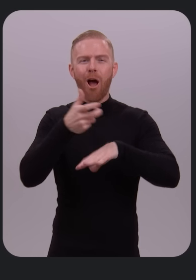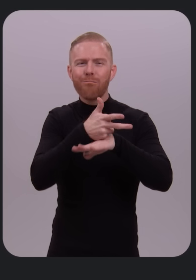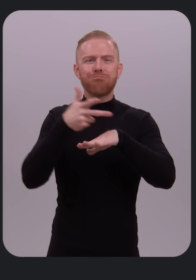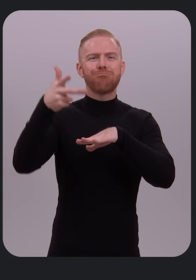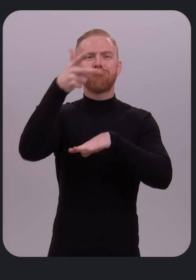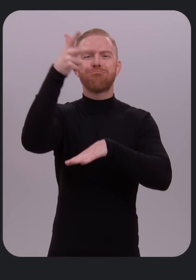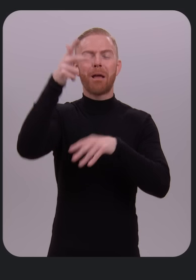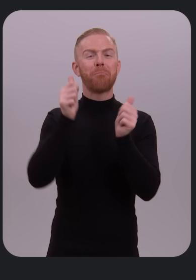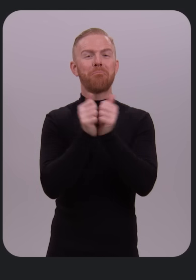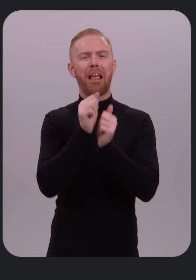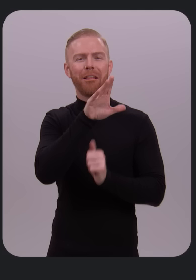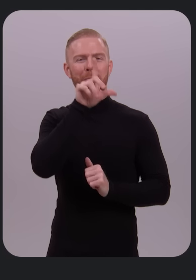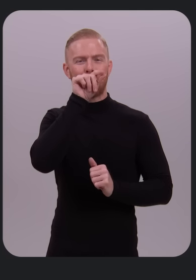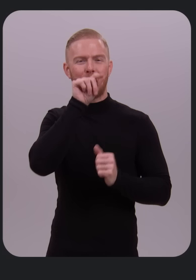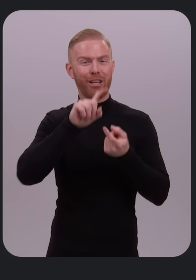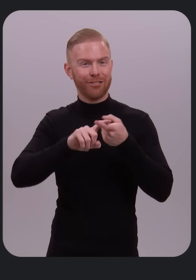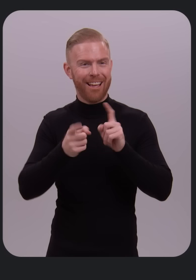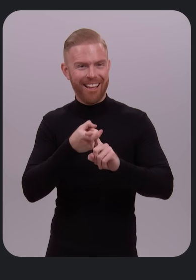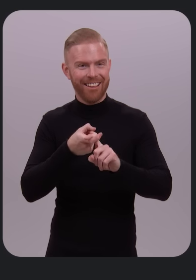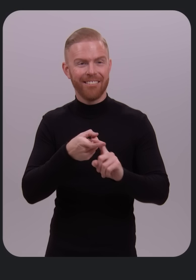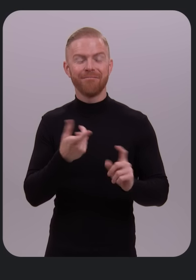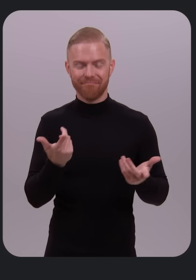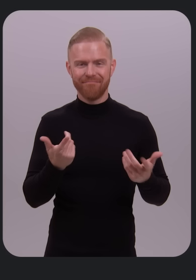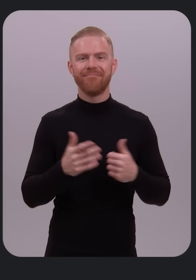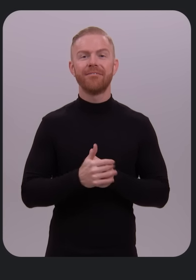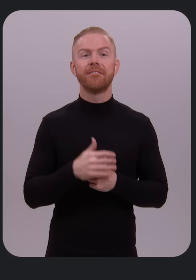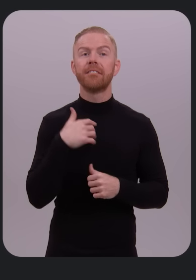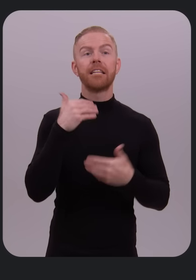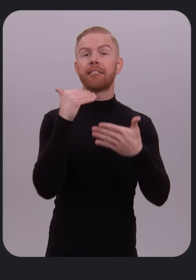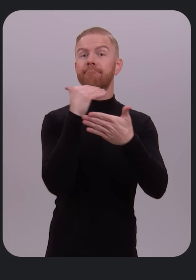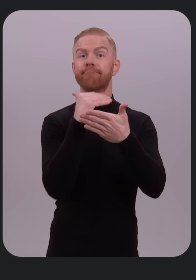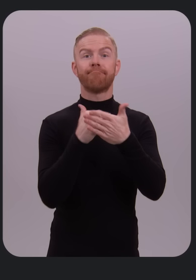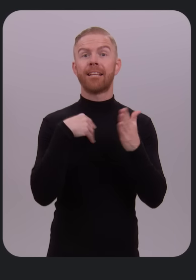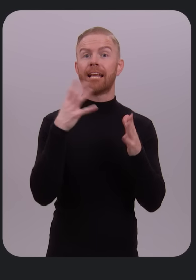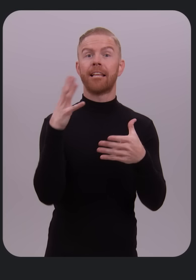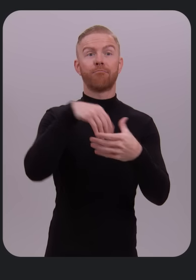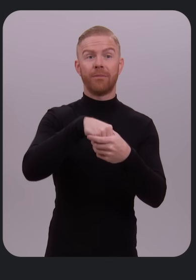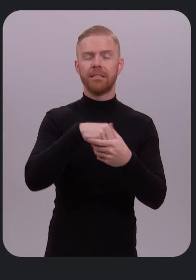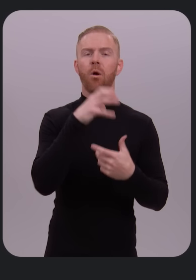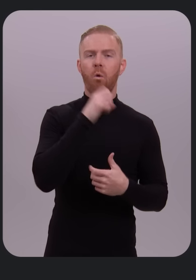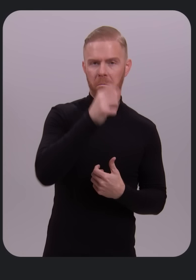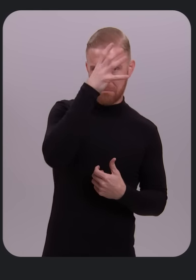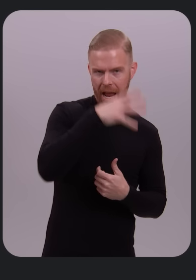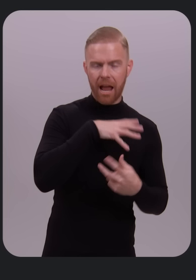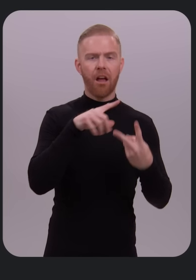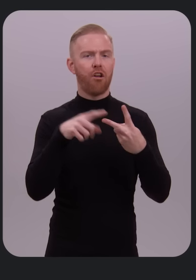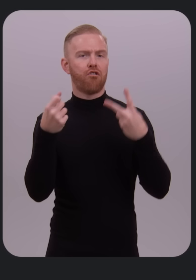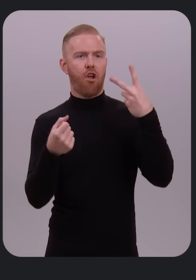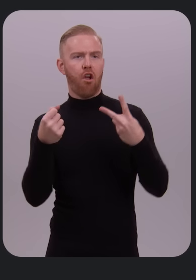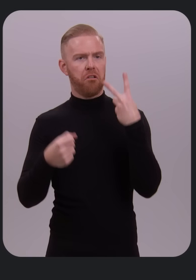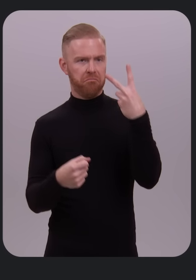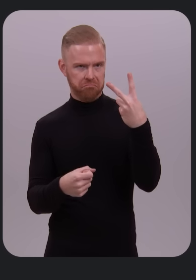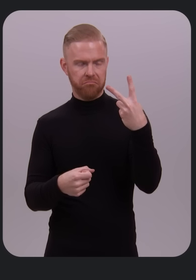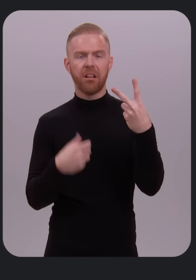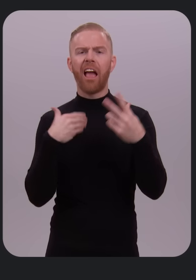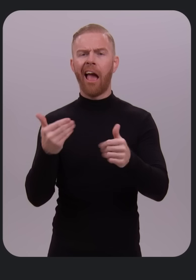These are my ingredients, the old man and his car. We make it easy to upload your own images into the tool.